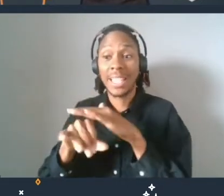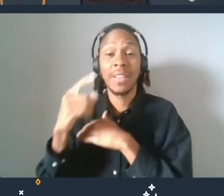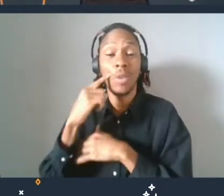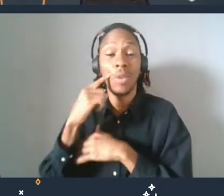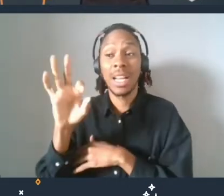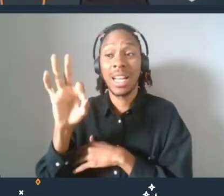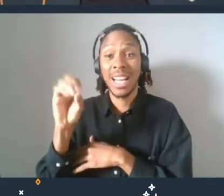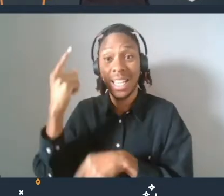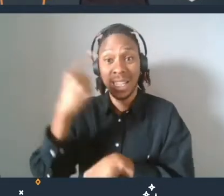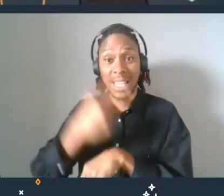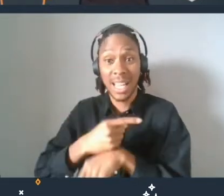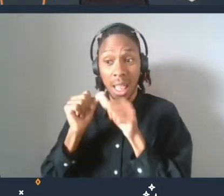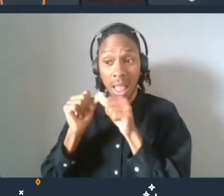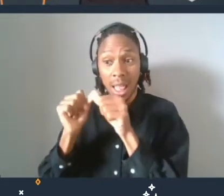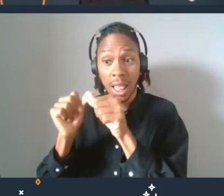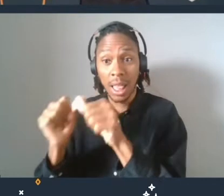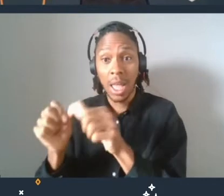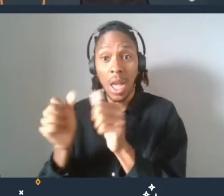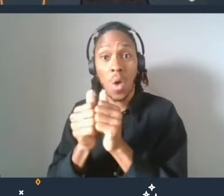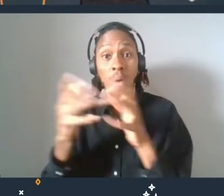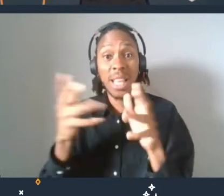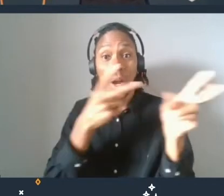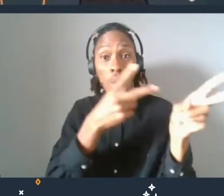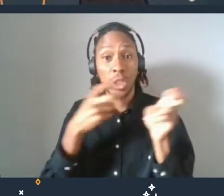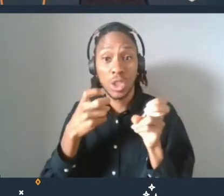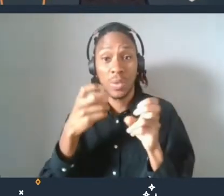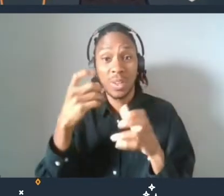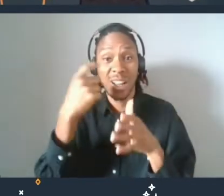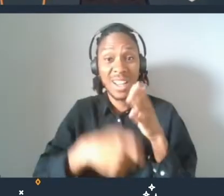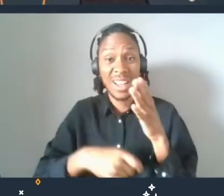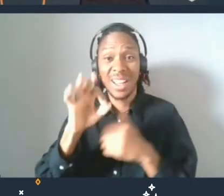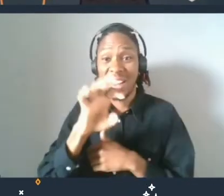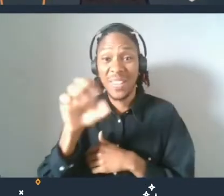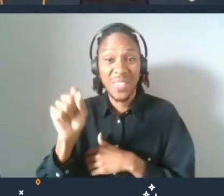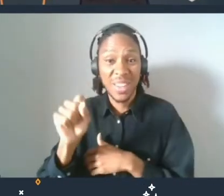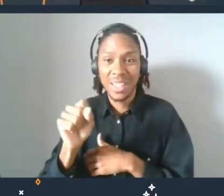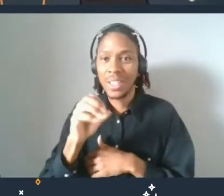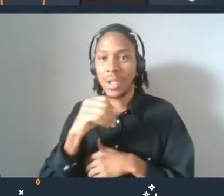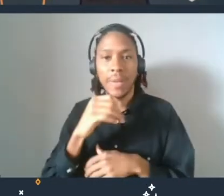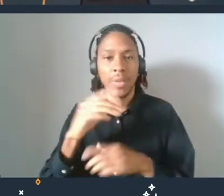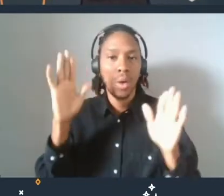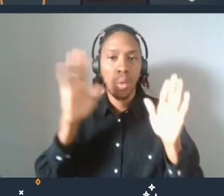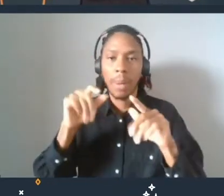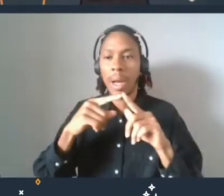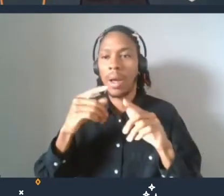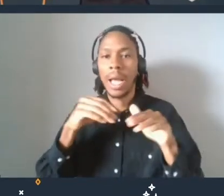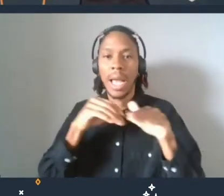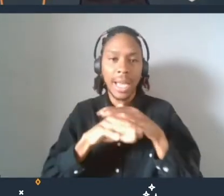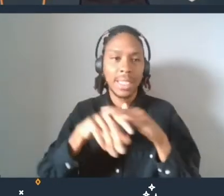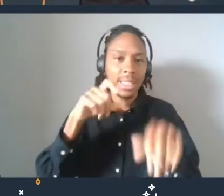and that's without any retrieval fees. So you don't need to compromise on access times. The data is immediately accessible